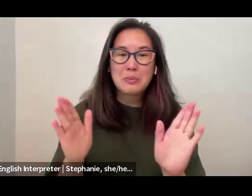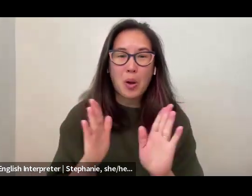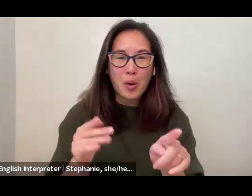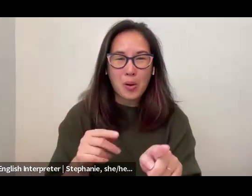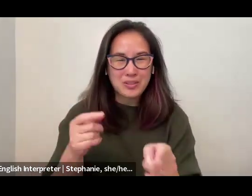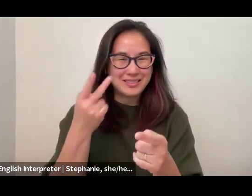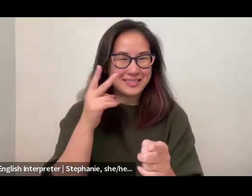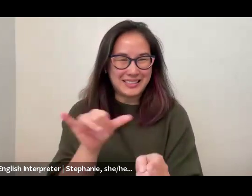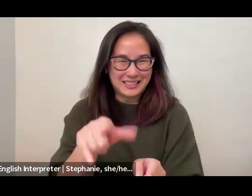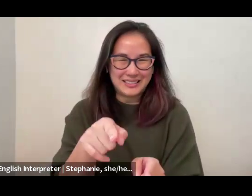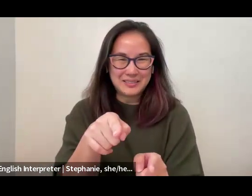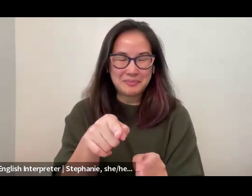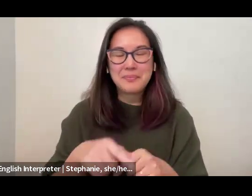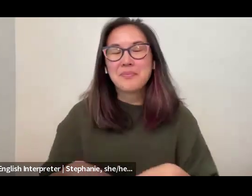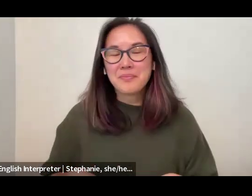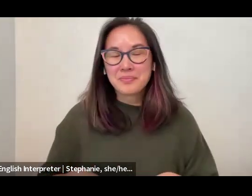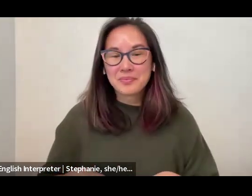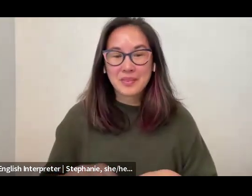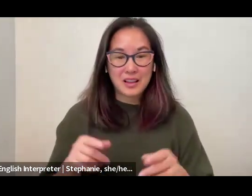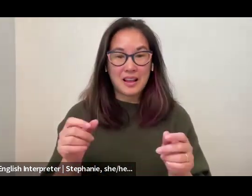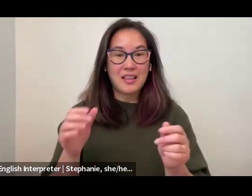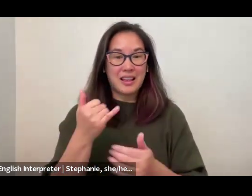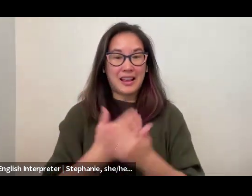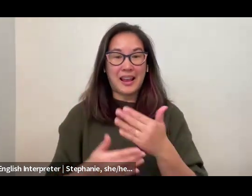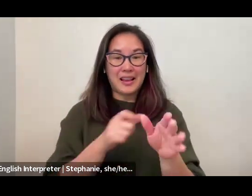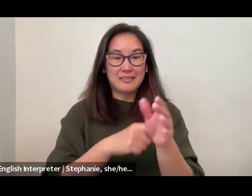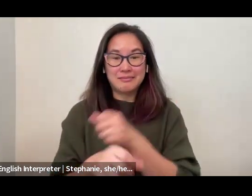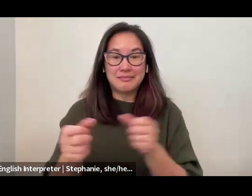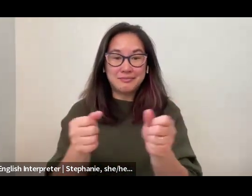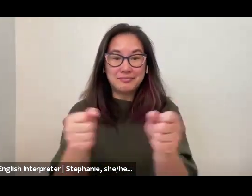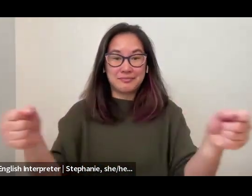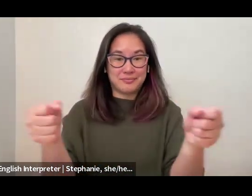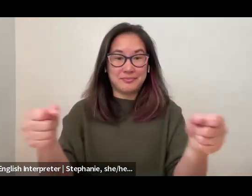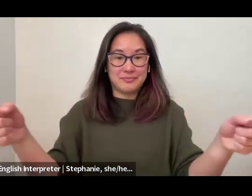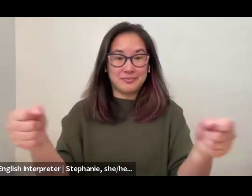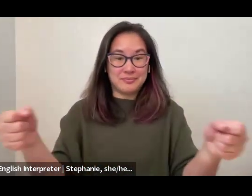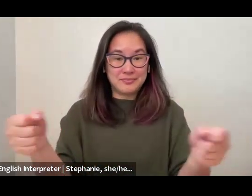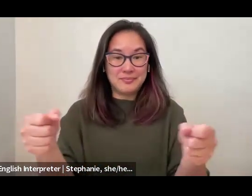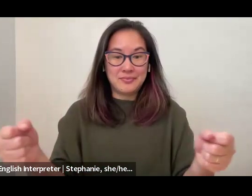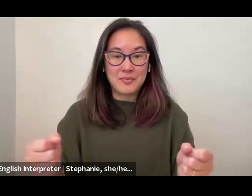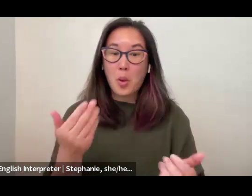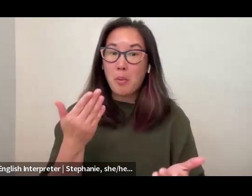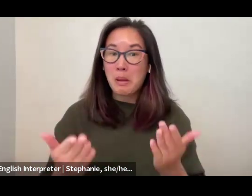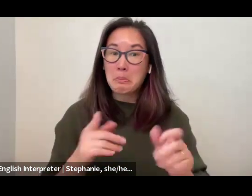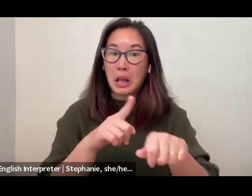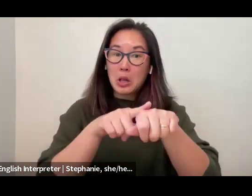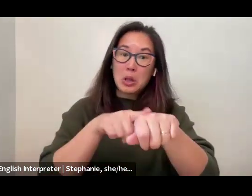And that could go around, wherever it fits, wherever is comfortable. Or you might have a long skinny band.